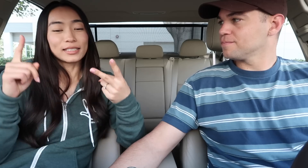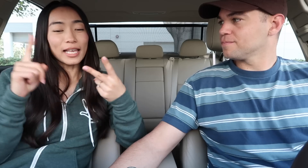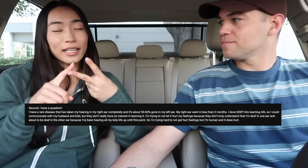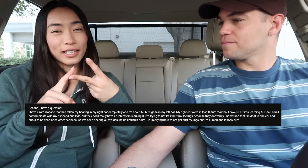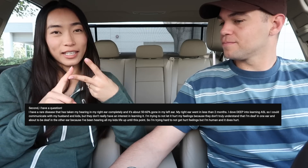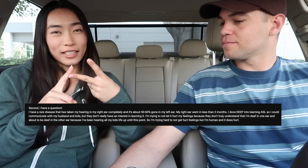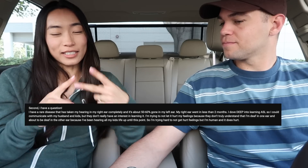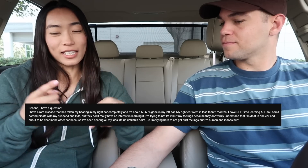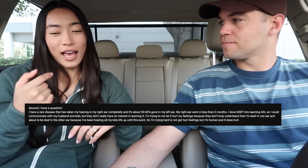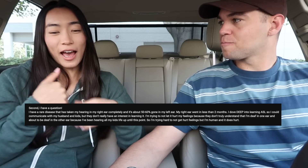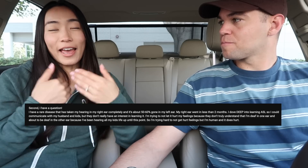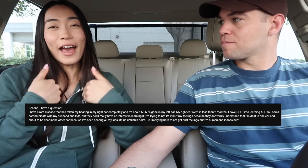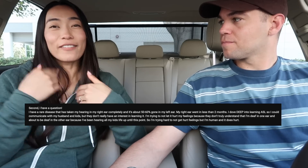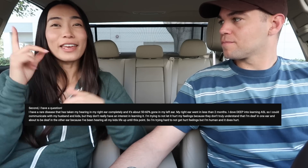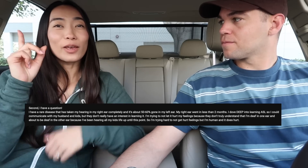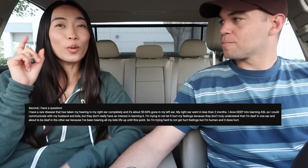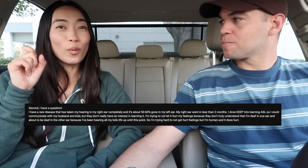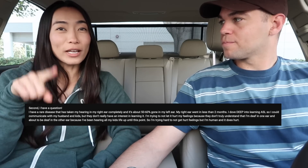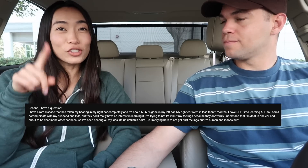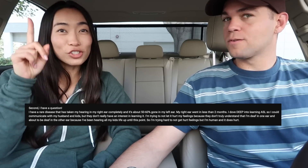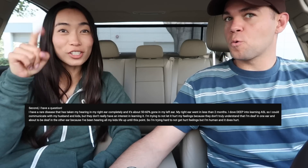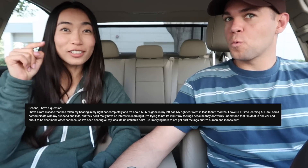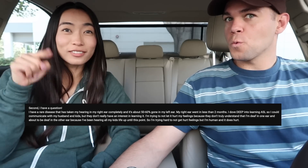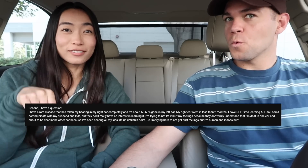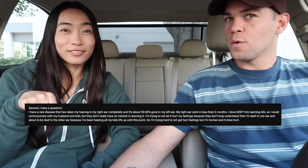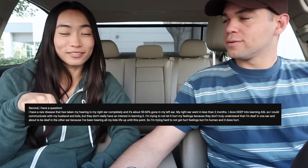second I have a question